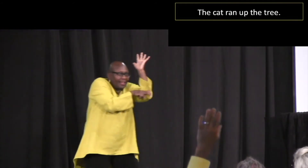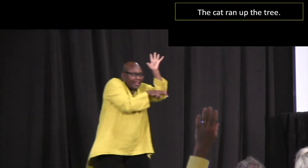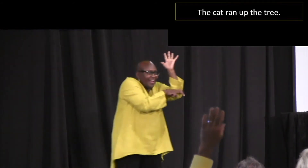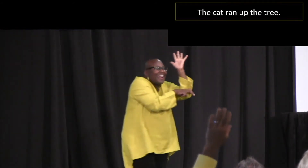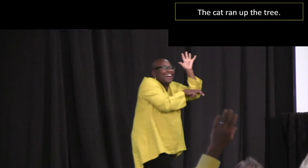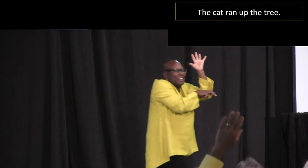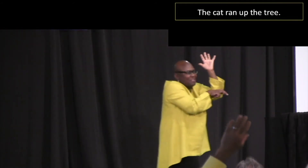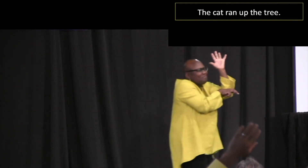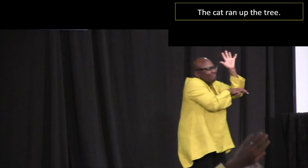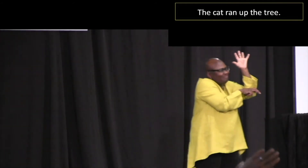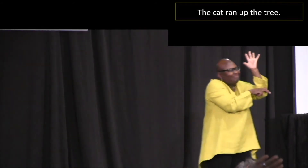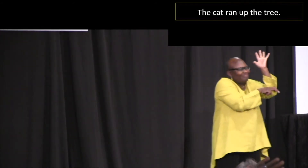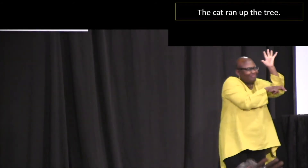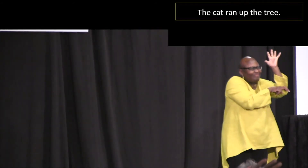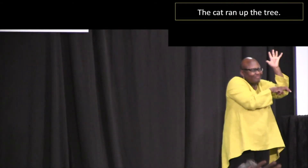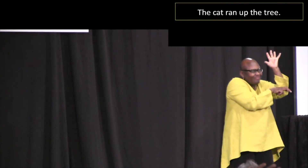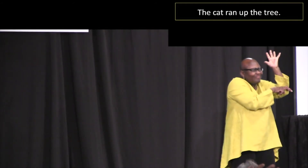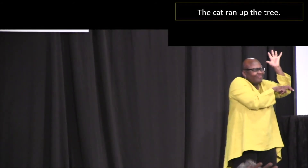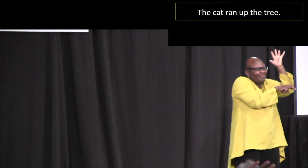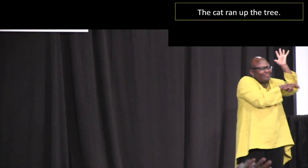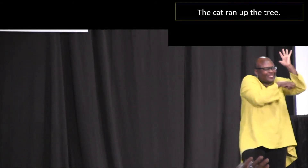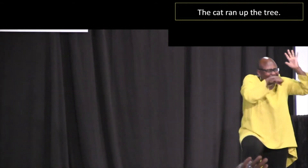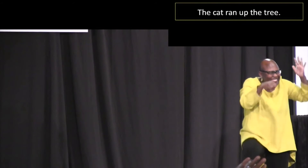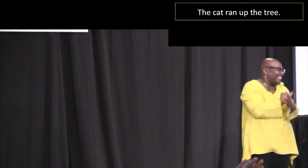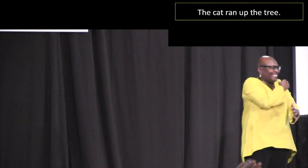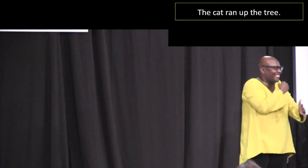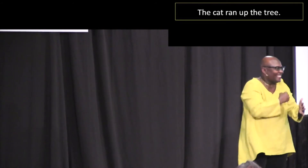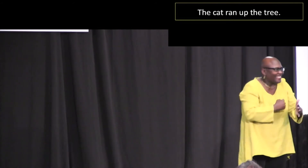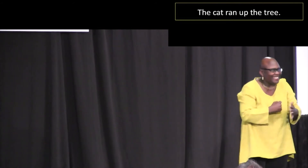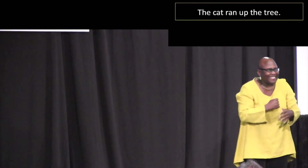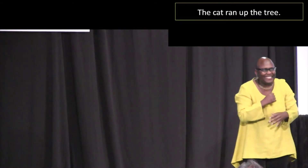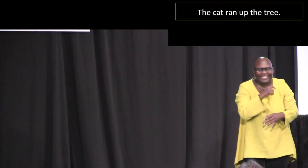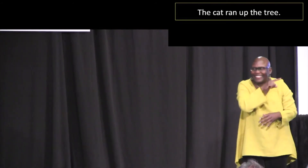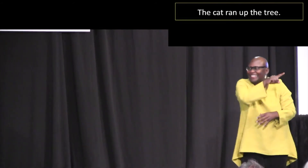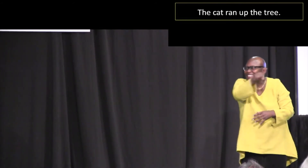That is absolutely in line with the research findings.